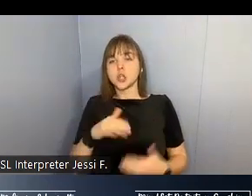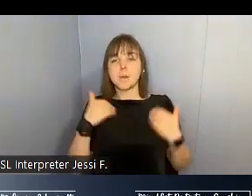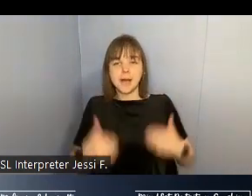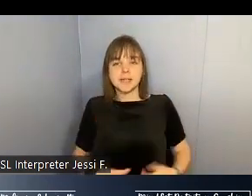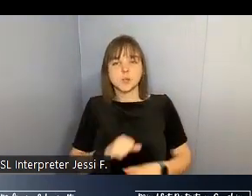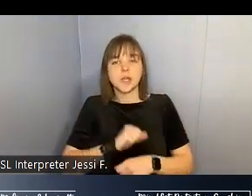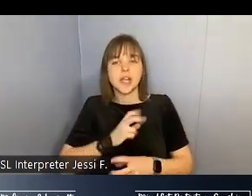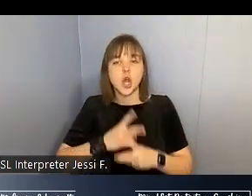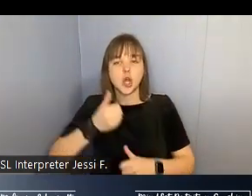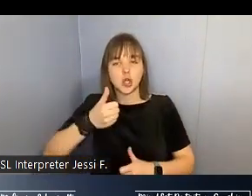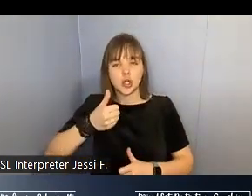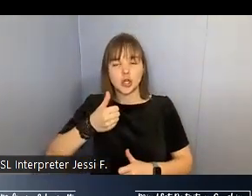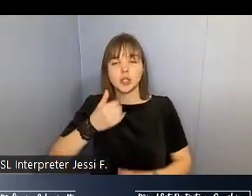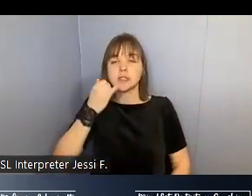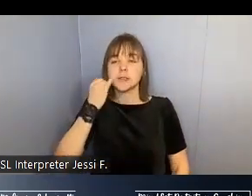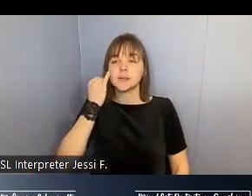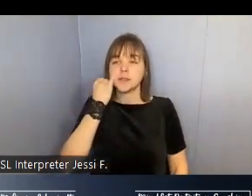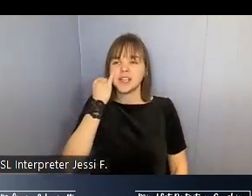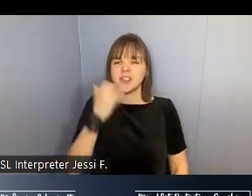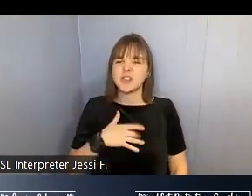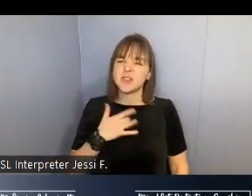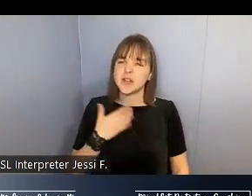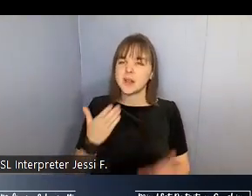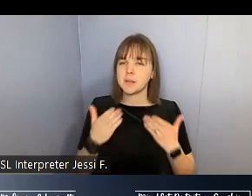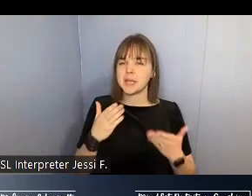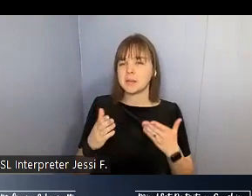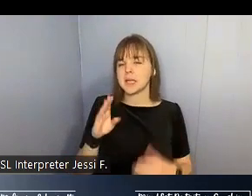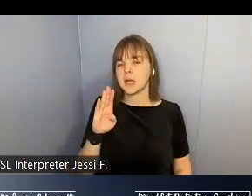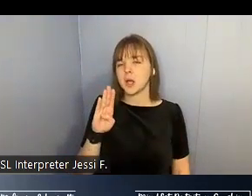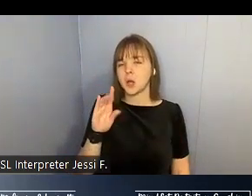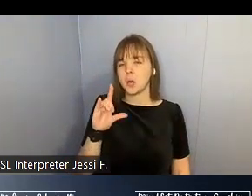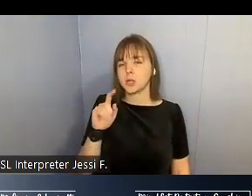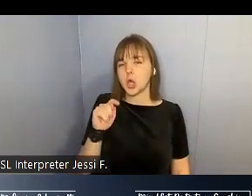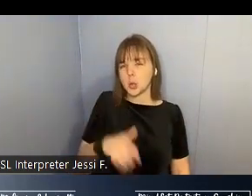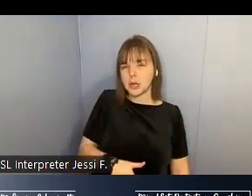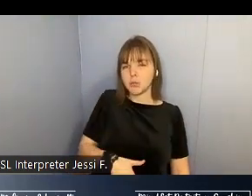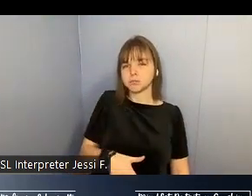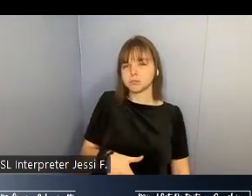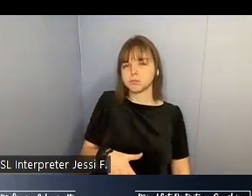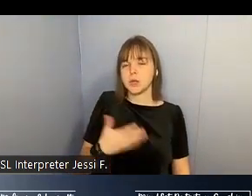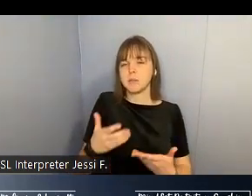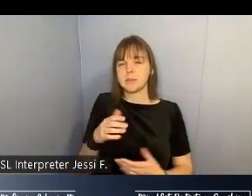So if you're somebody that's often bloated, a little bit gassy, you feel really uncomfortable, slow the roll.